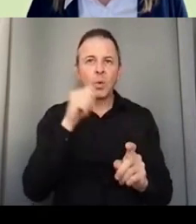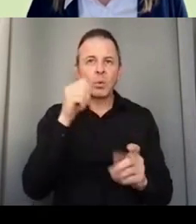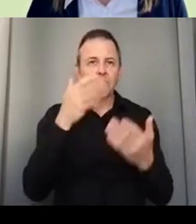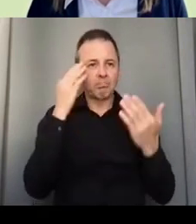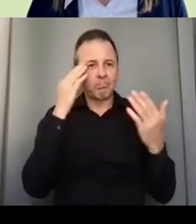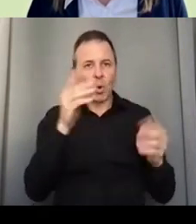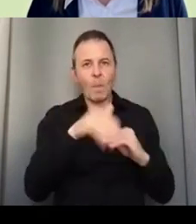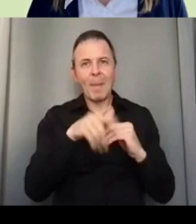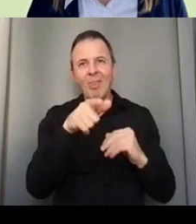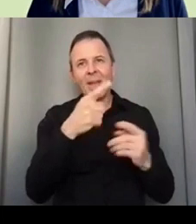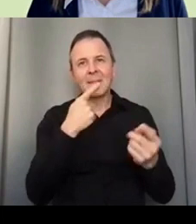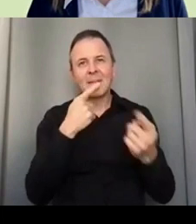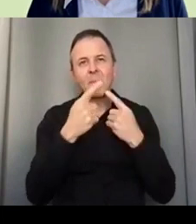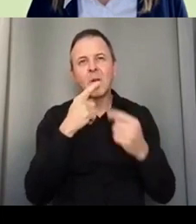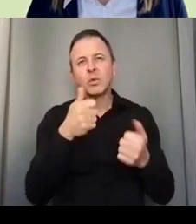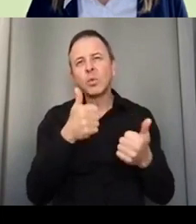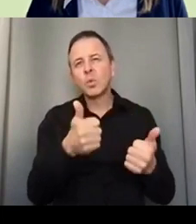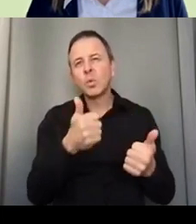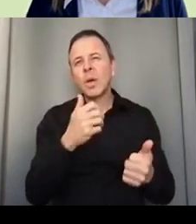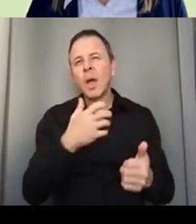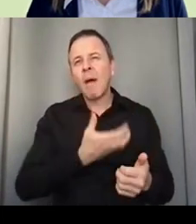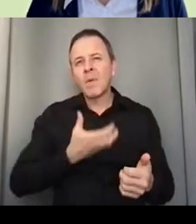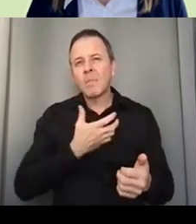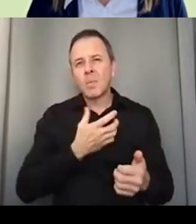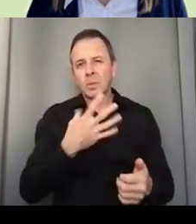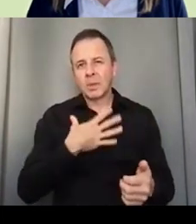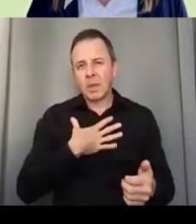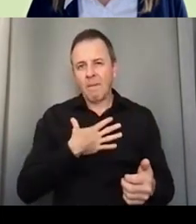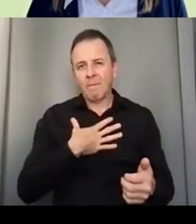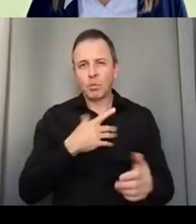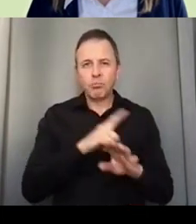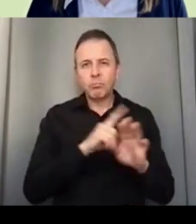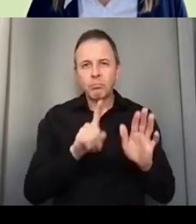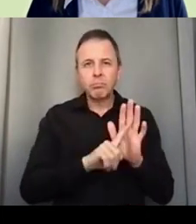comfortable in yourself to ask the questions it's the only way you got